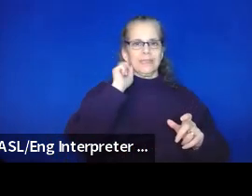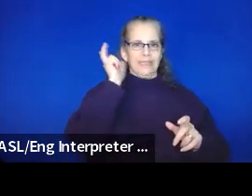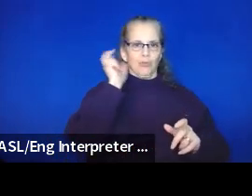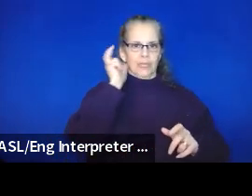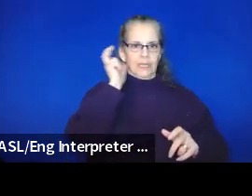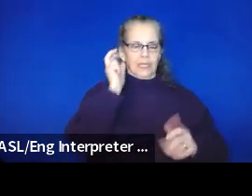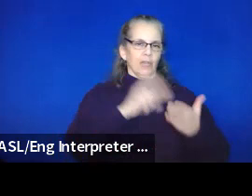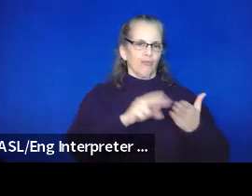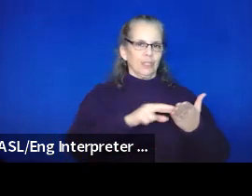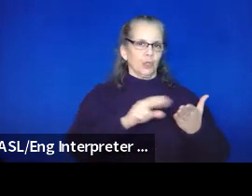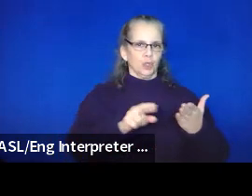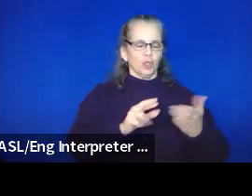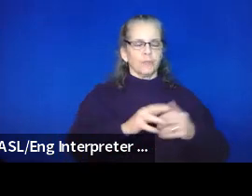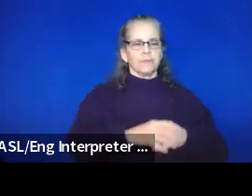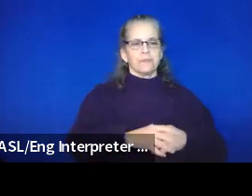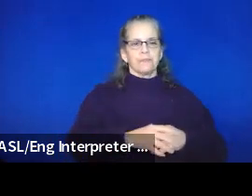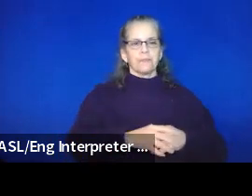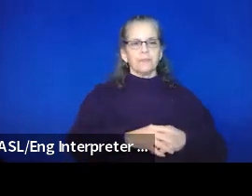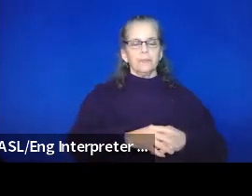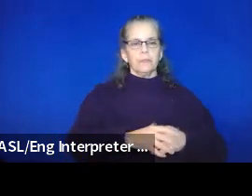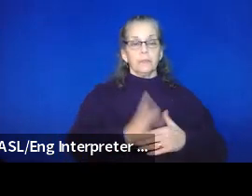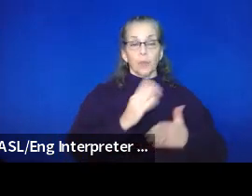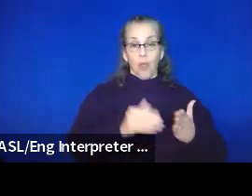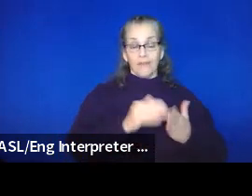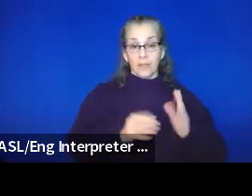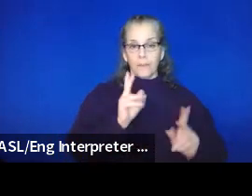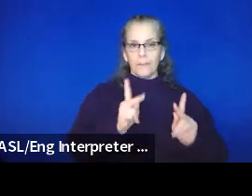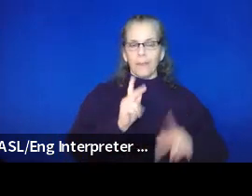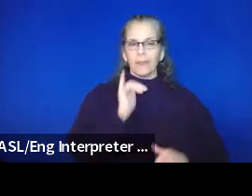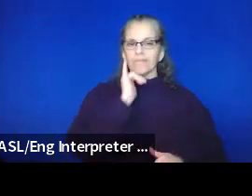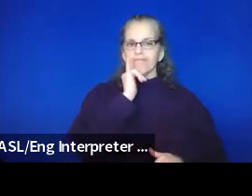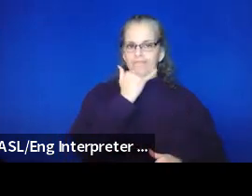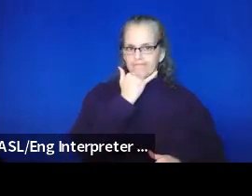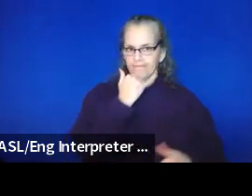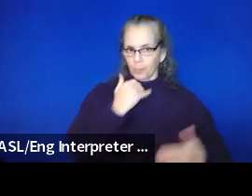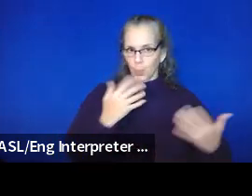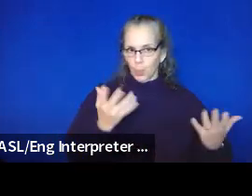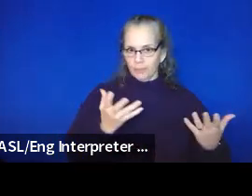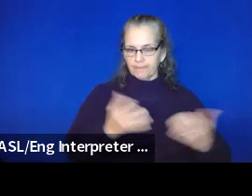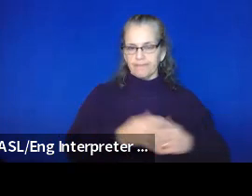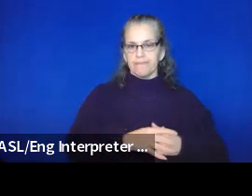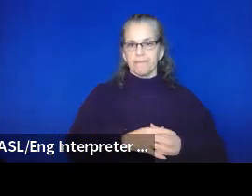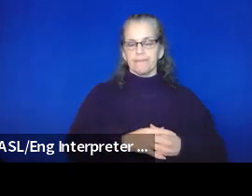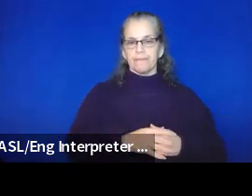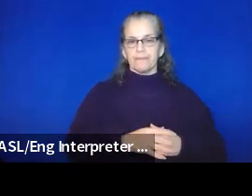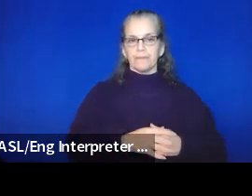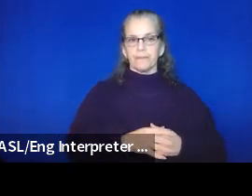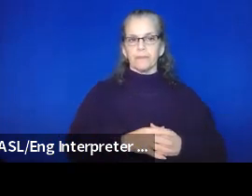So, a lot of people make the mistake that you can replace what you don't hear with vision.